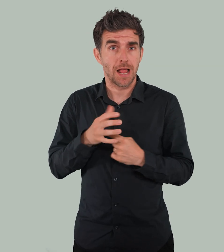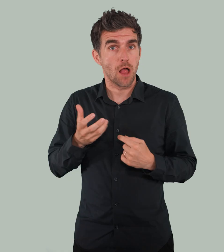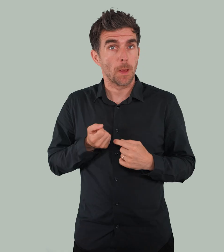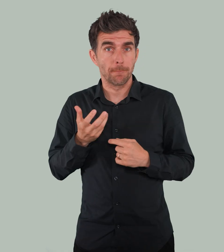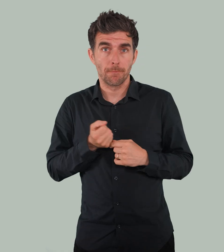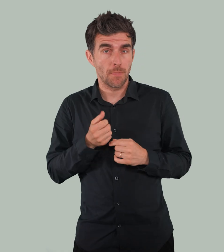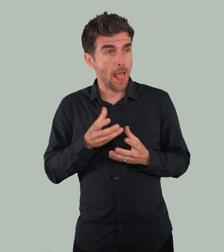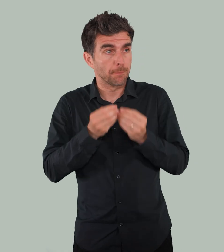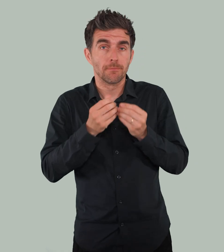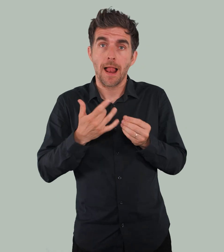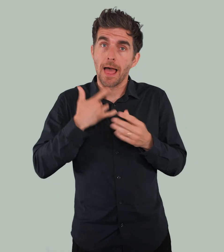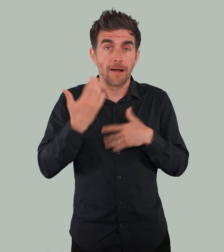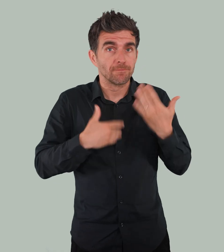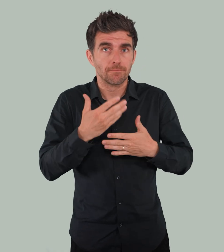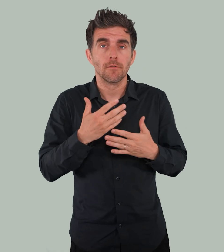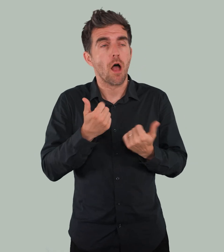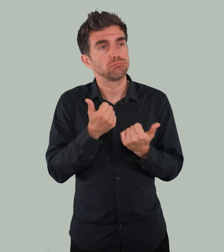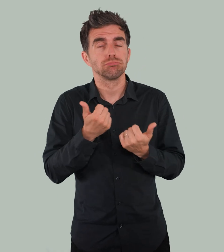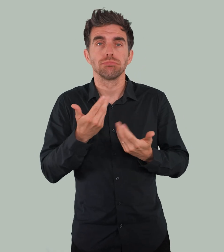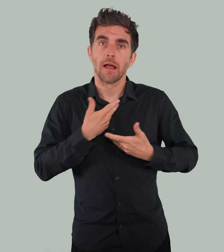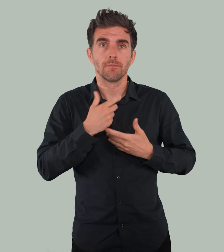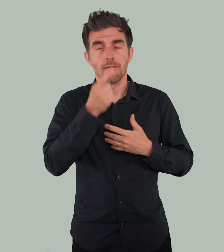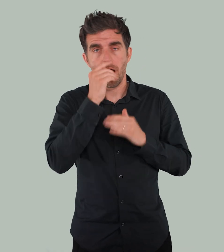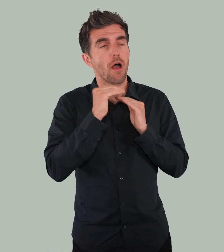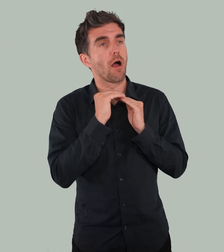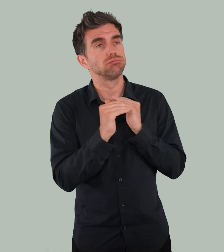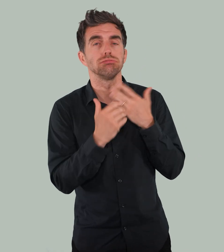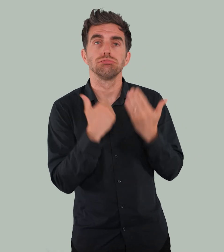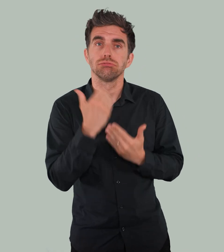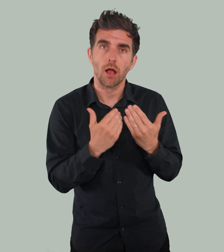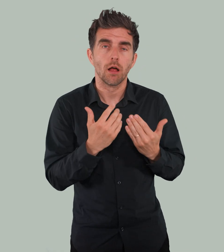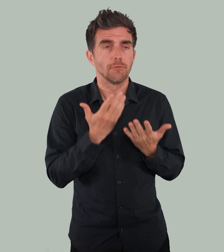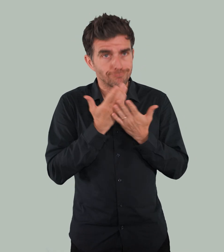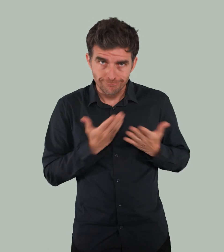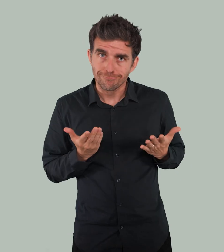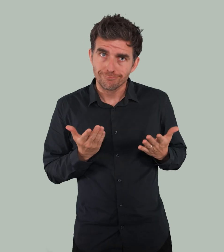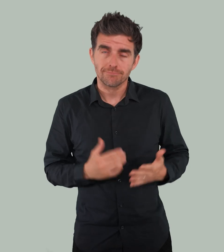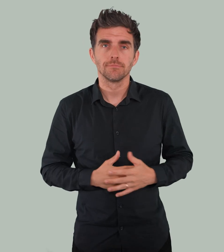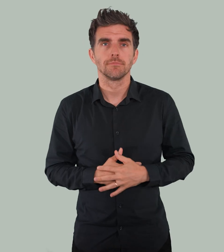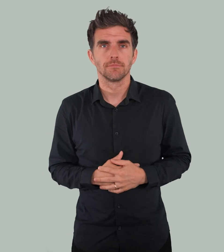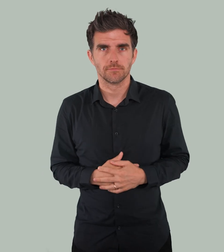source of income that supports survival, stability, and dignity.